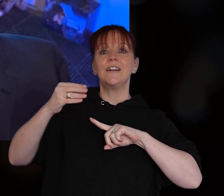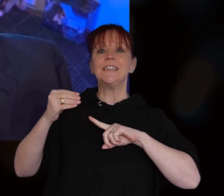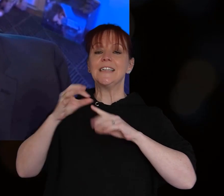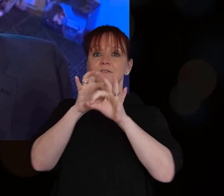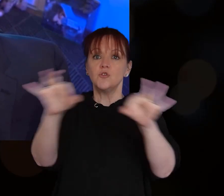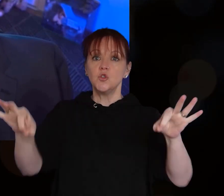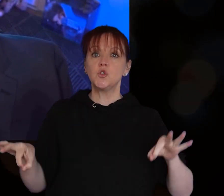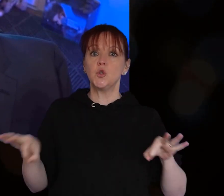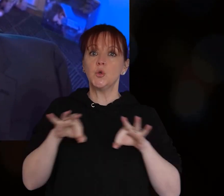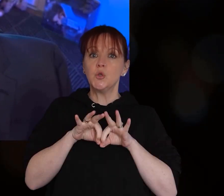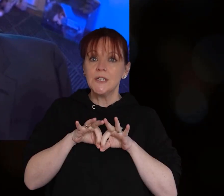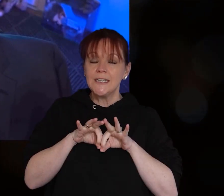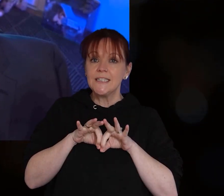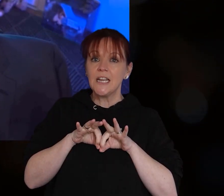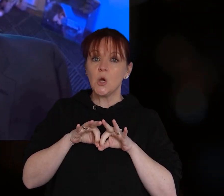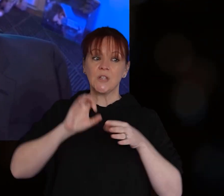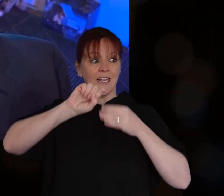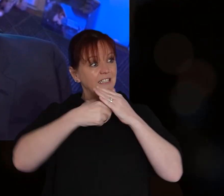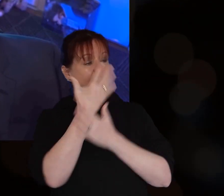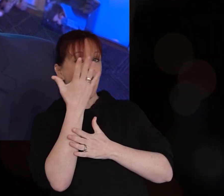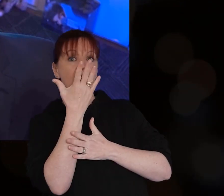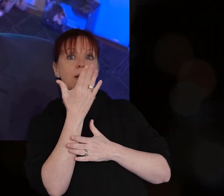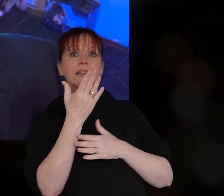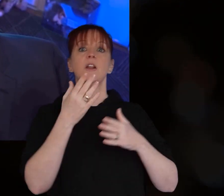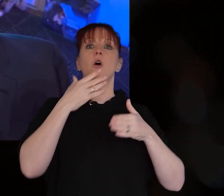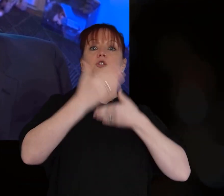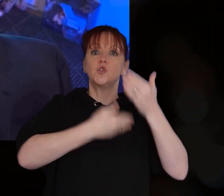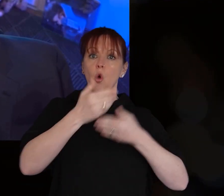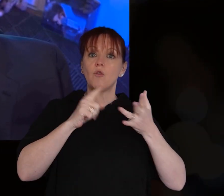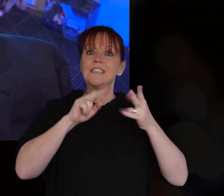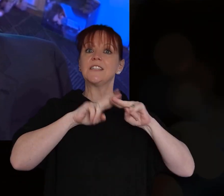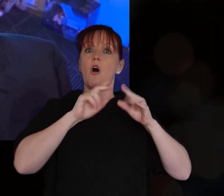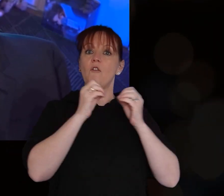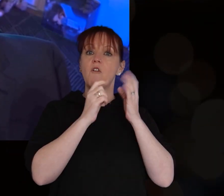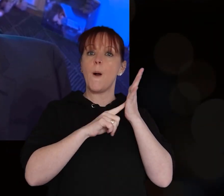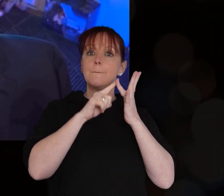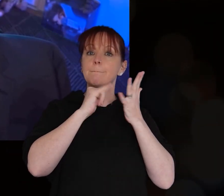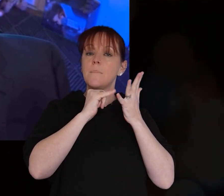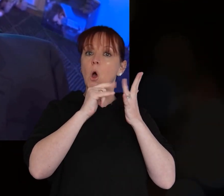Connor Bradley of Soft Leaf Studios, developer of the wonderful Stories of Blossom.